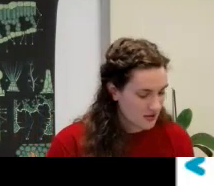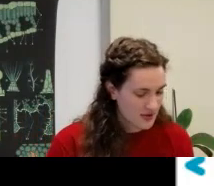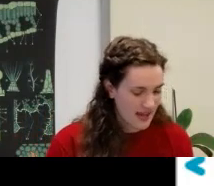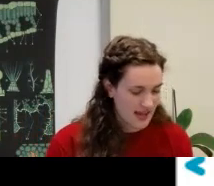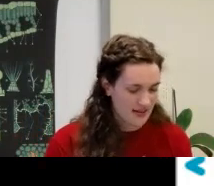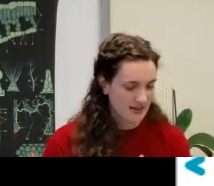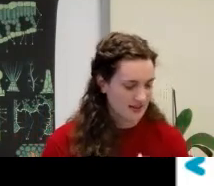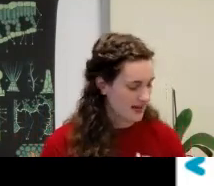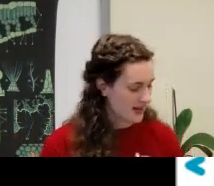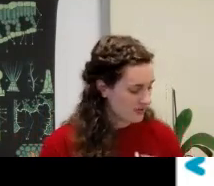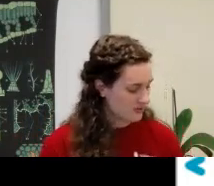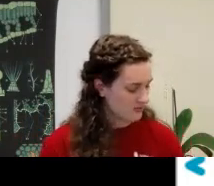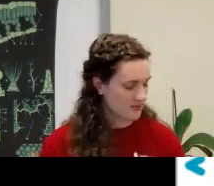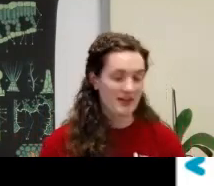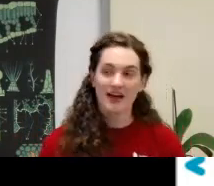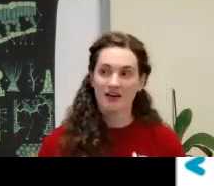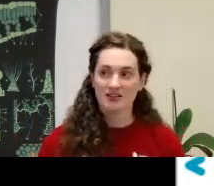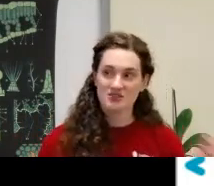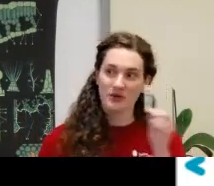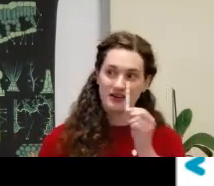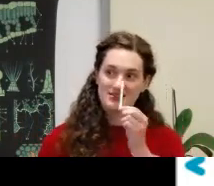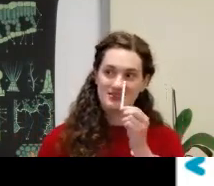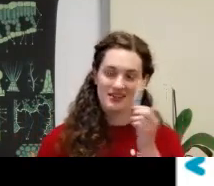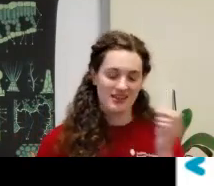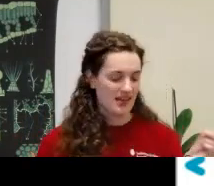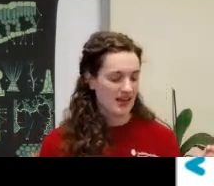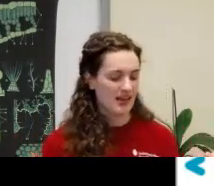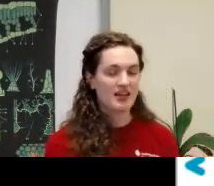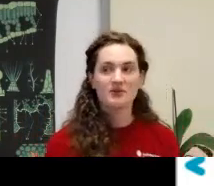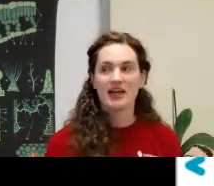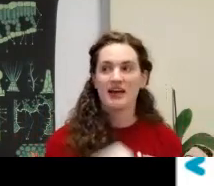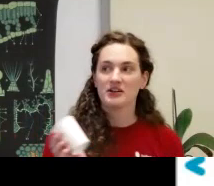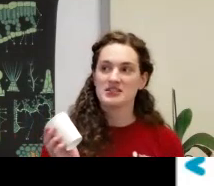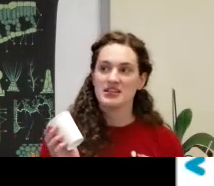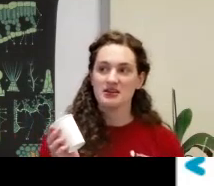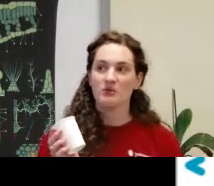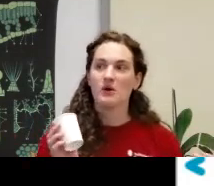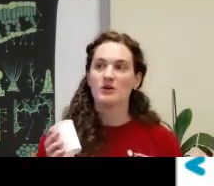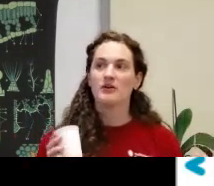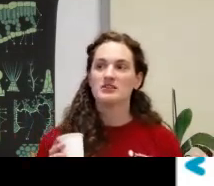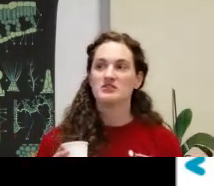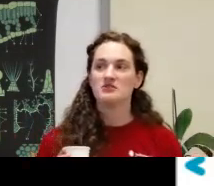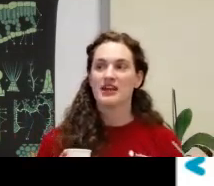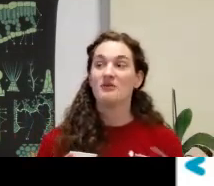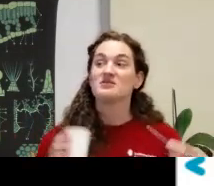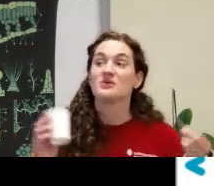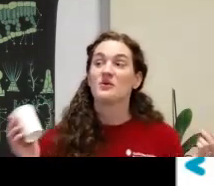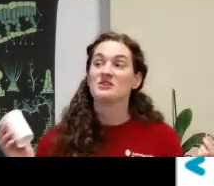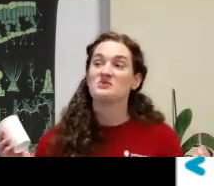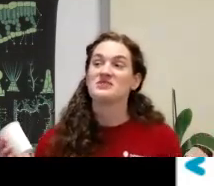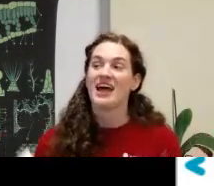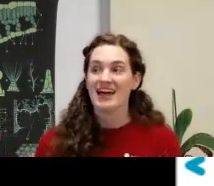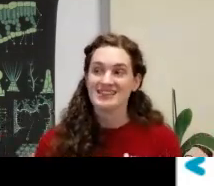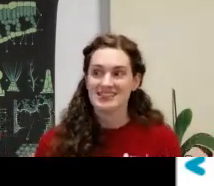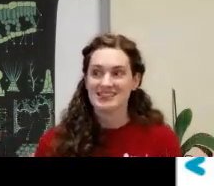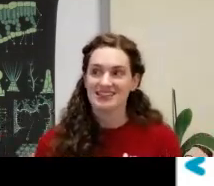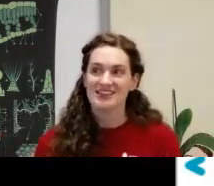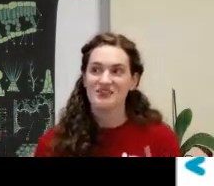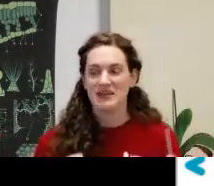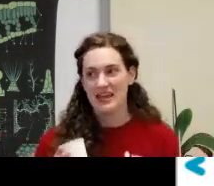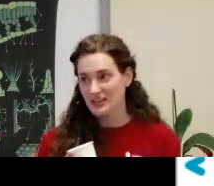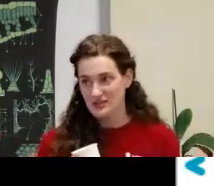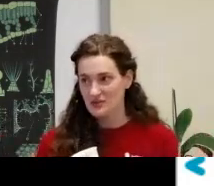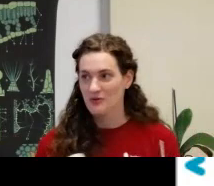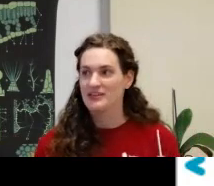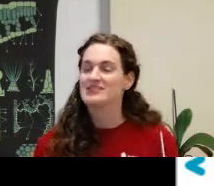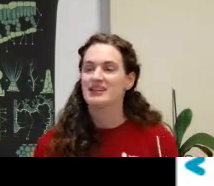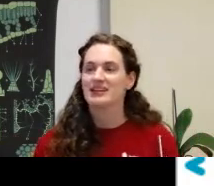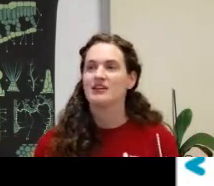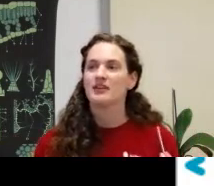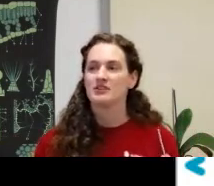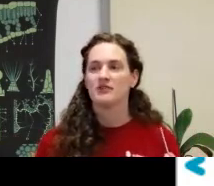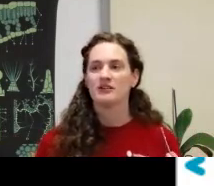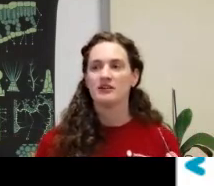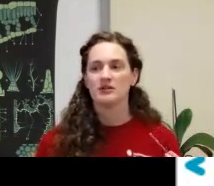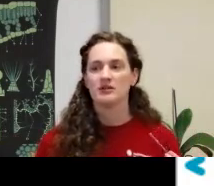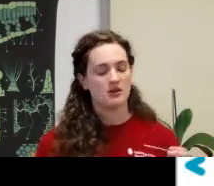Emily Borger: Okay now we've got our squares and we have our tea what we're going to do now is we're going to test the pH or the acidity of each of our liquids.